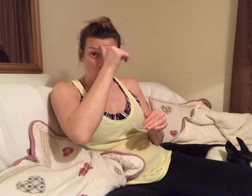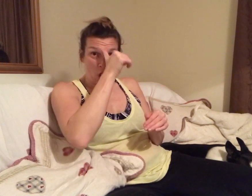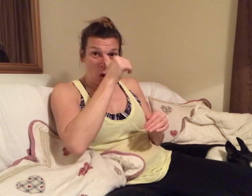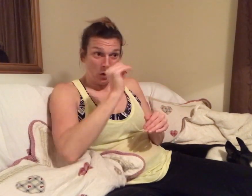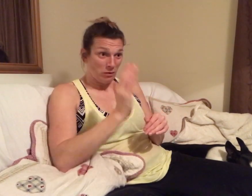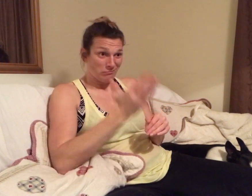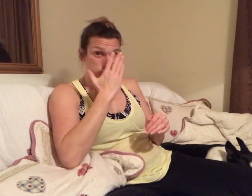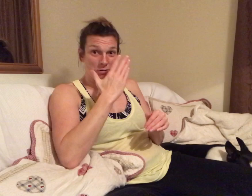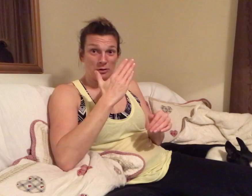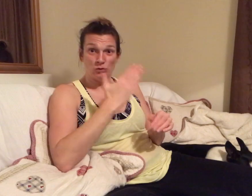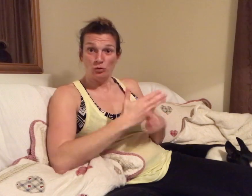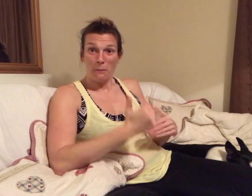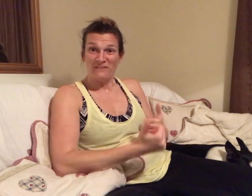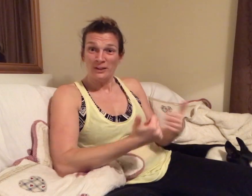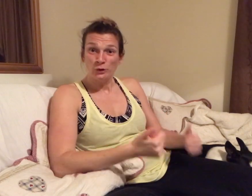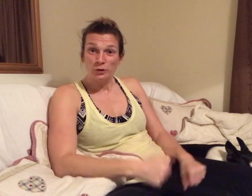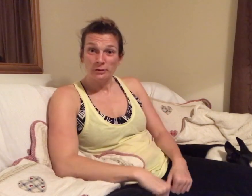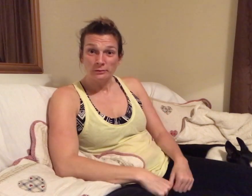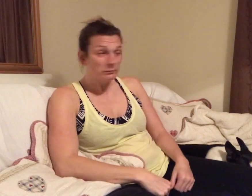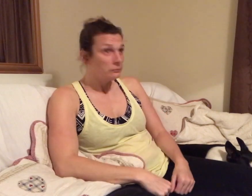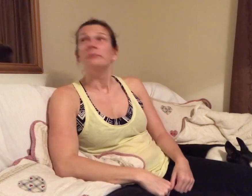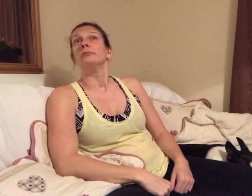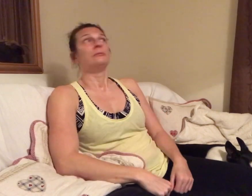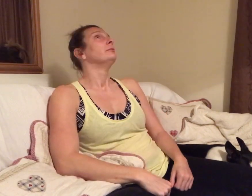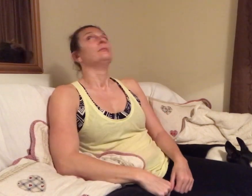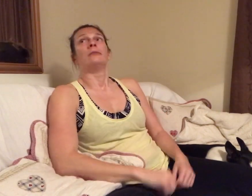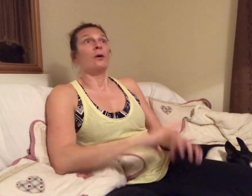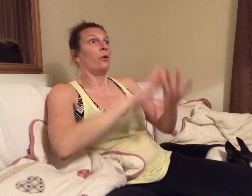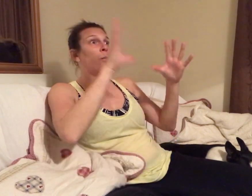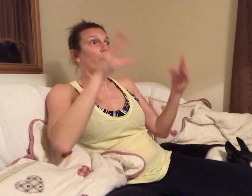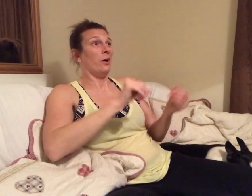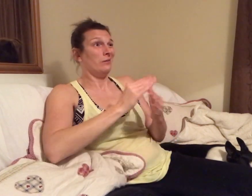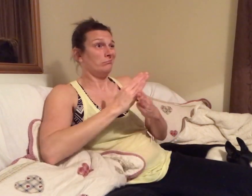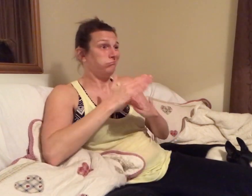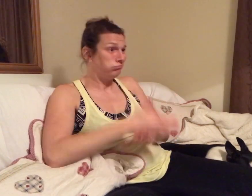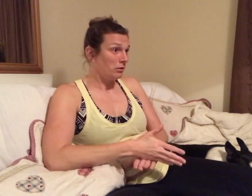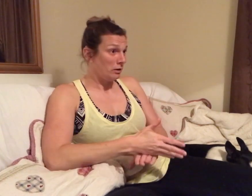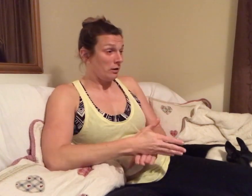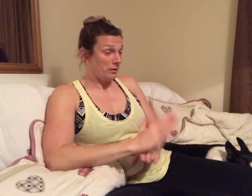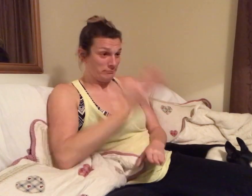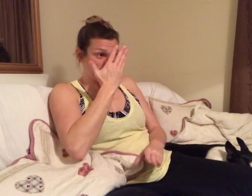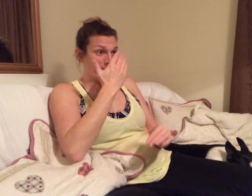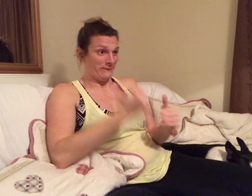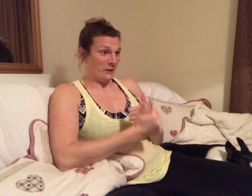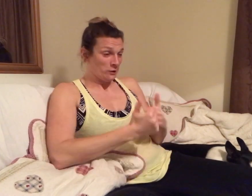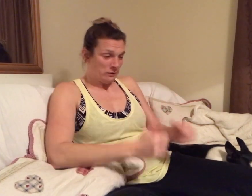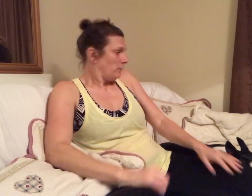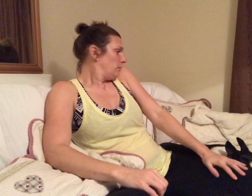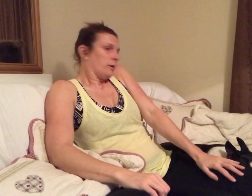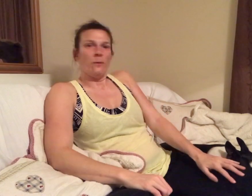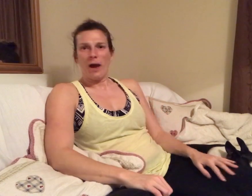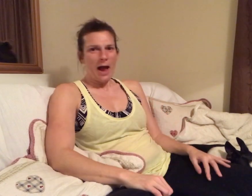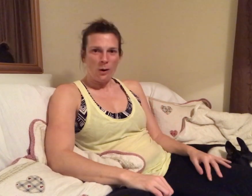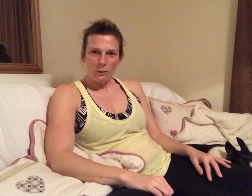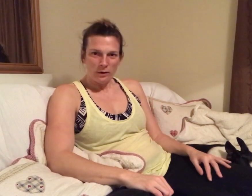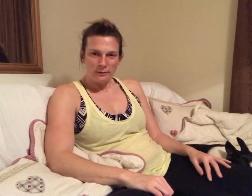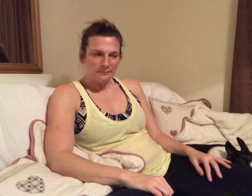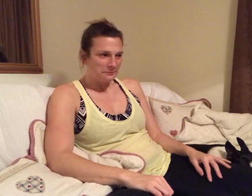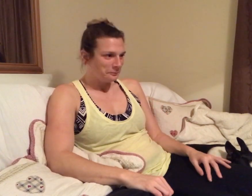it'll all be over before I know it! All the hard work, whizzing by and then finishes just like that! WOW!